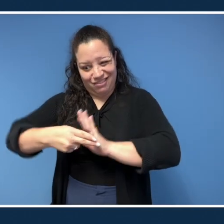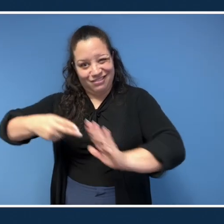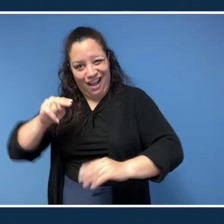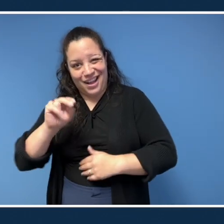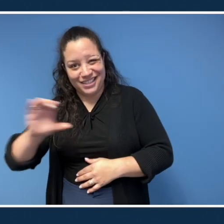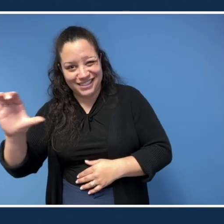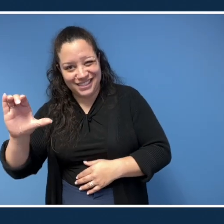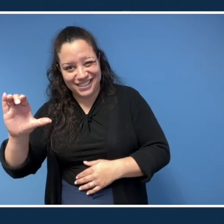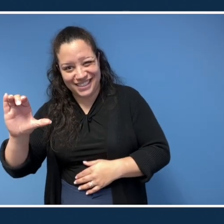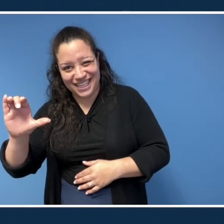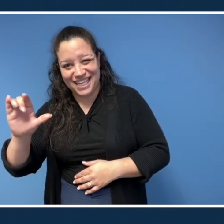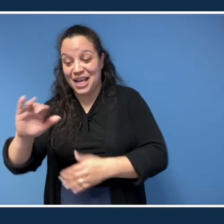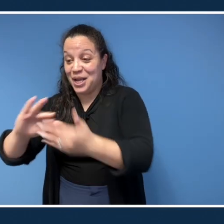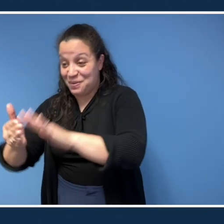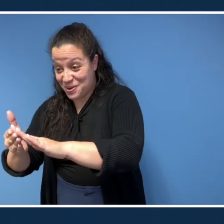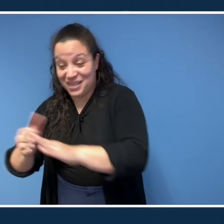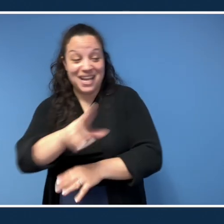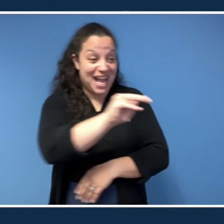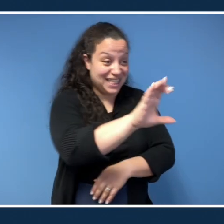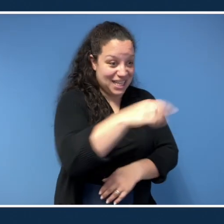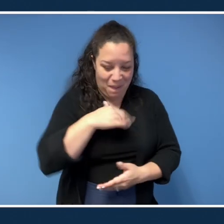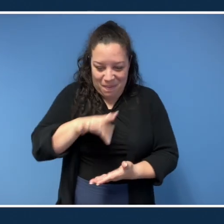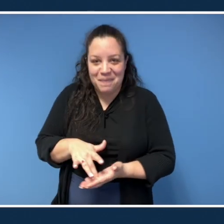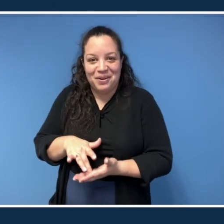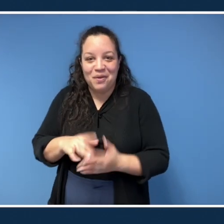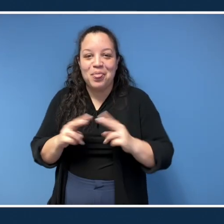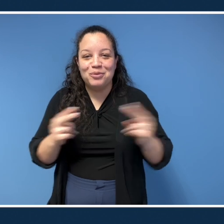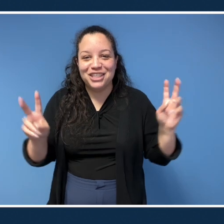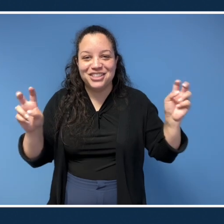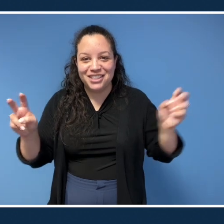So it's trying to find those boundaries. And then some of that stuff is realizing